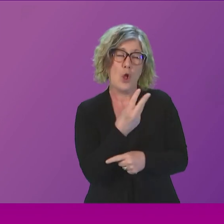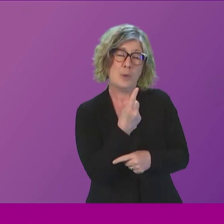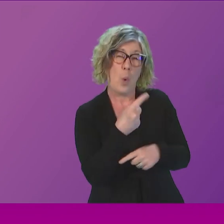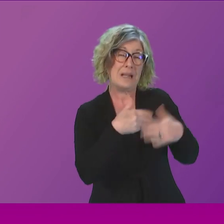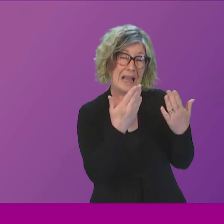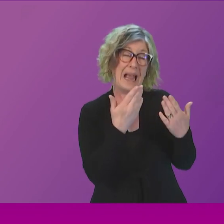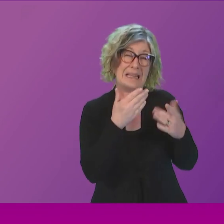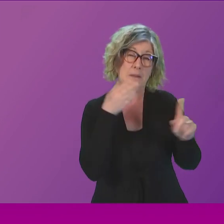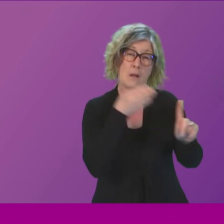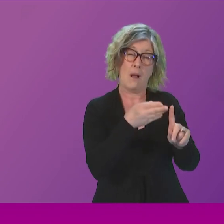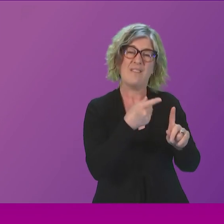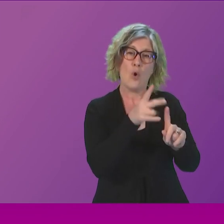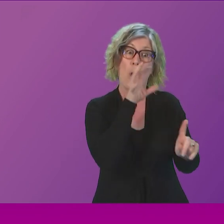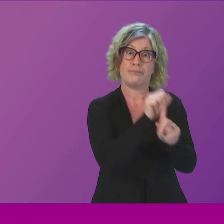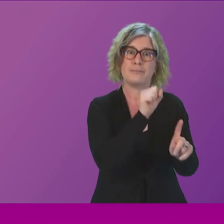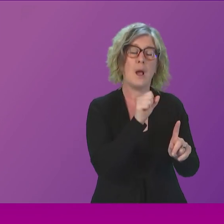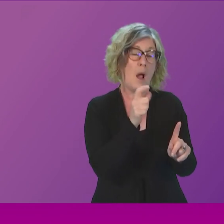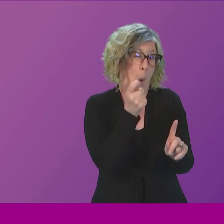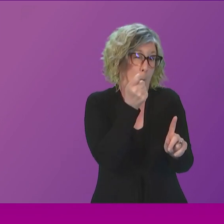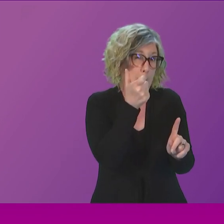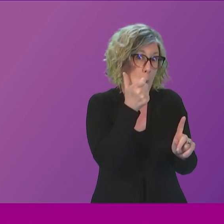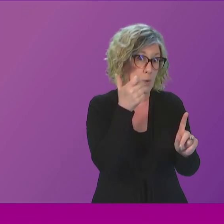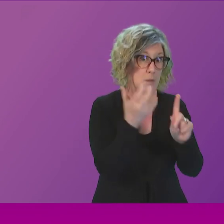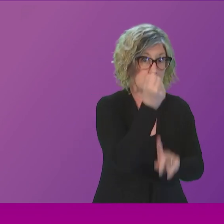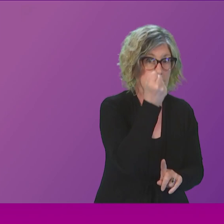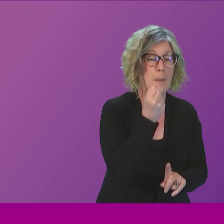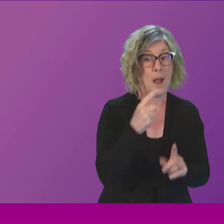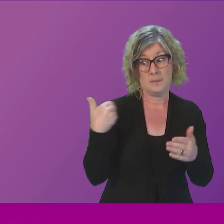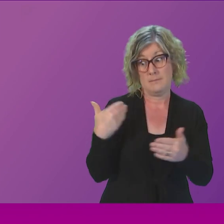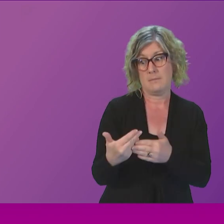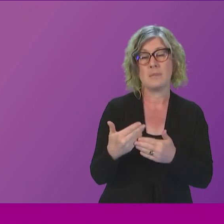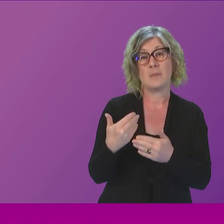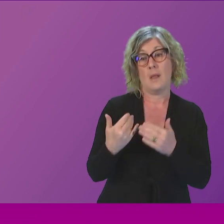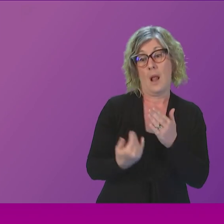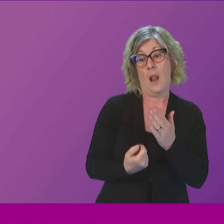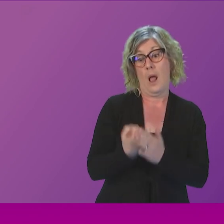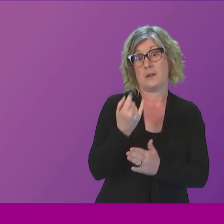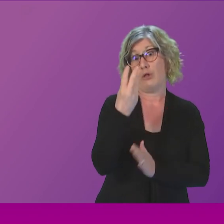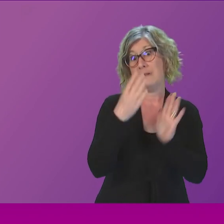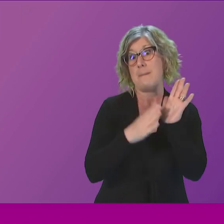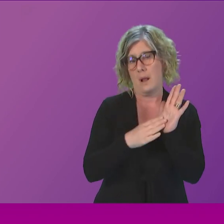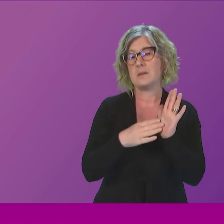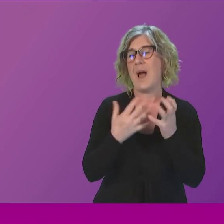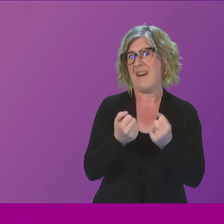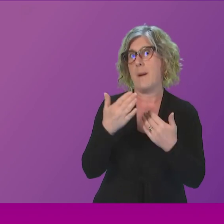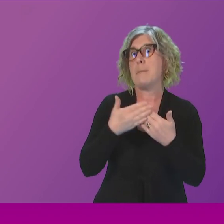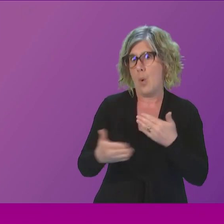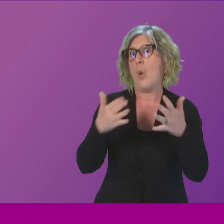We have seen more patients in the past quarter than in the previous one, and we are seeing